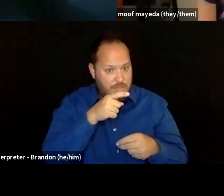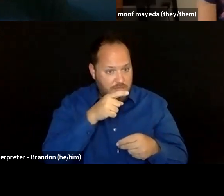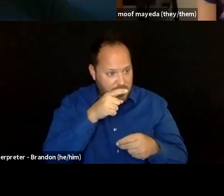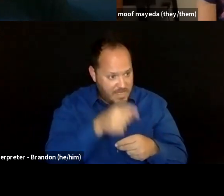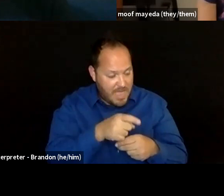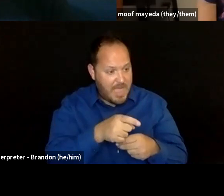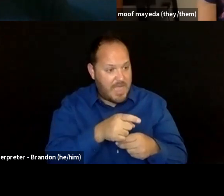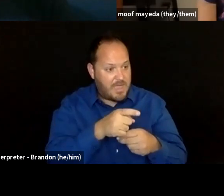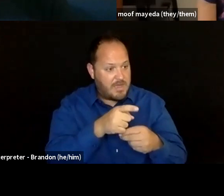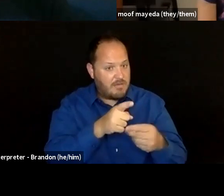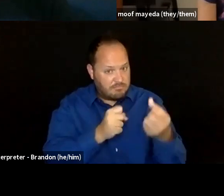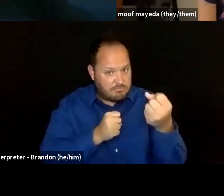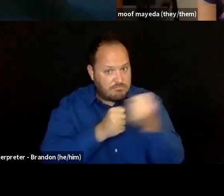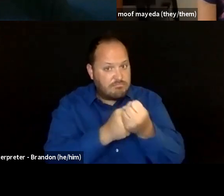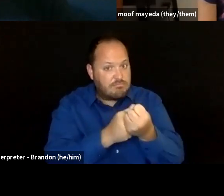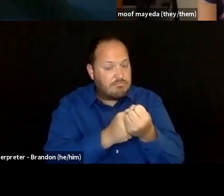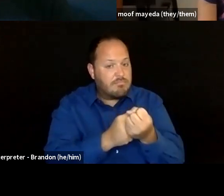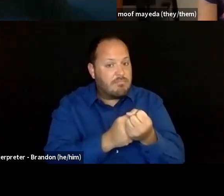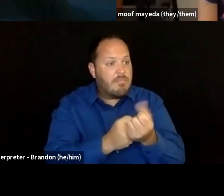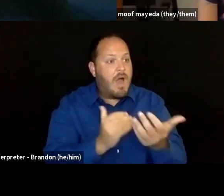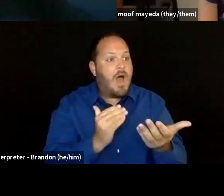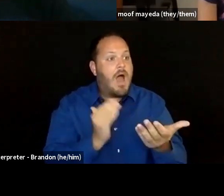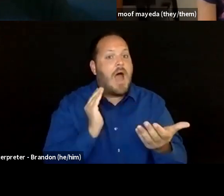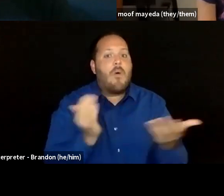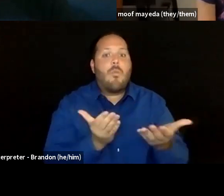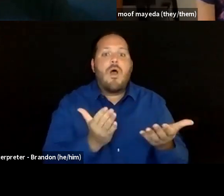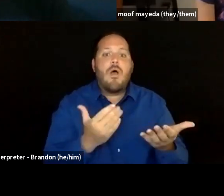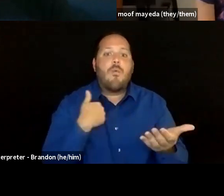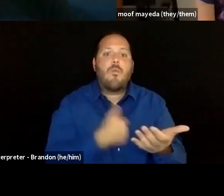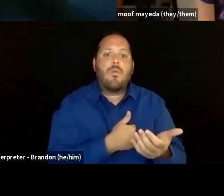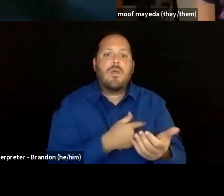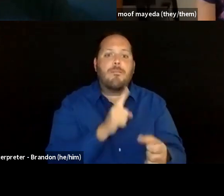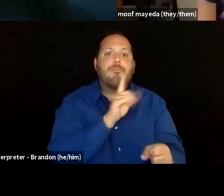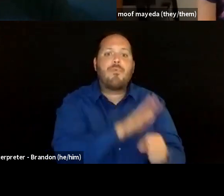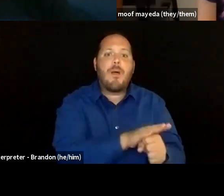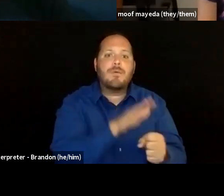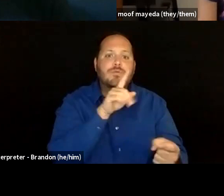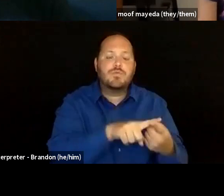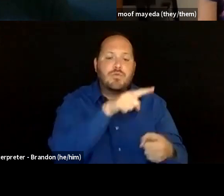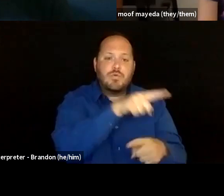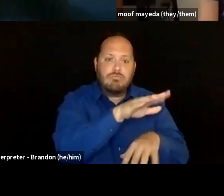modern-day chattel slavery system.